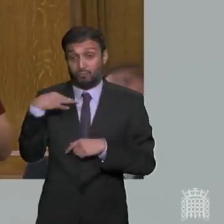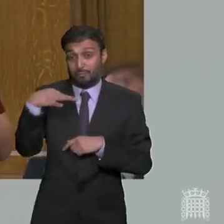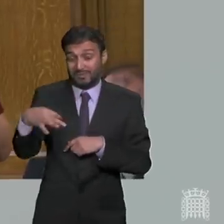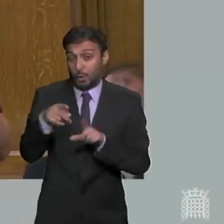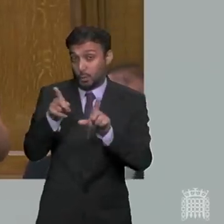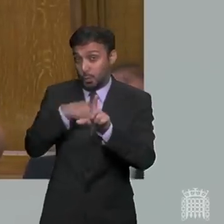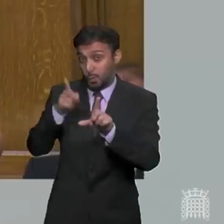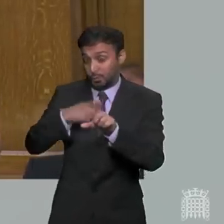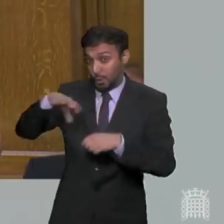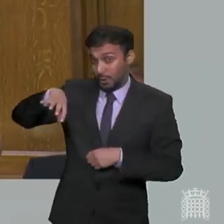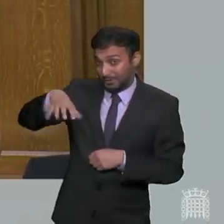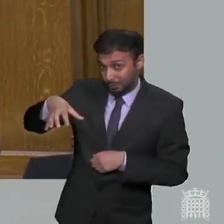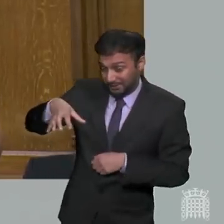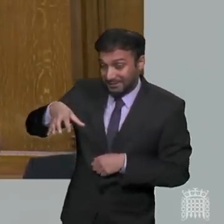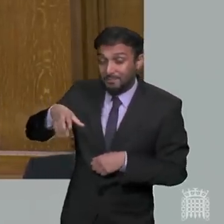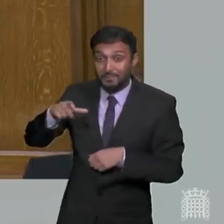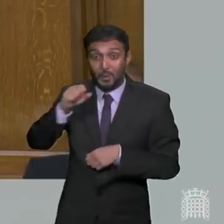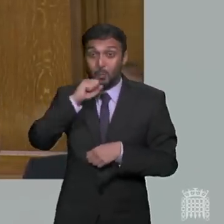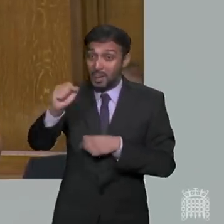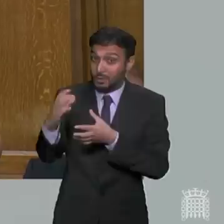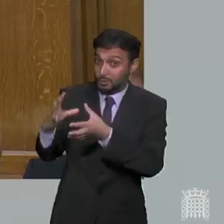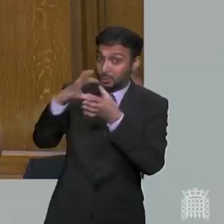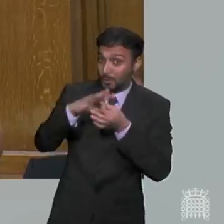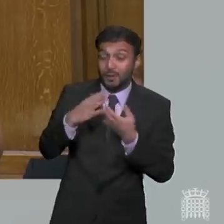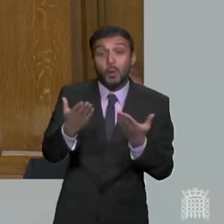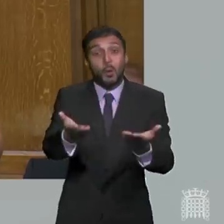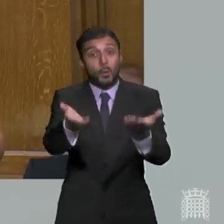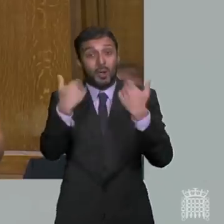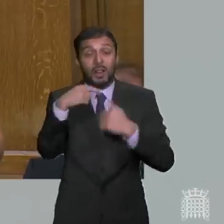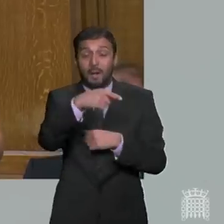our Lancastrian local leaders and businesses to Parliament today, and will he join us in